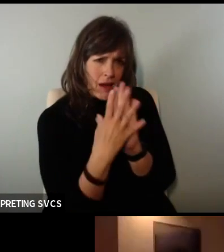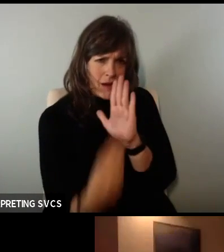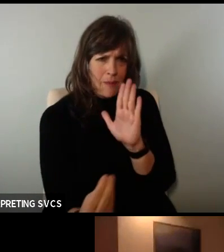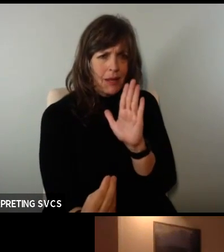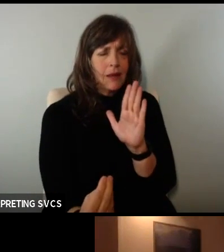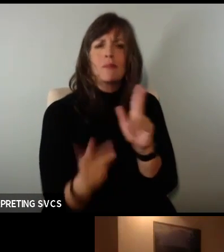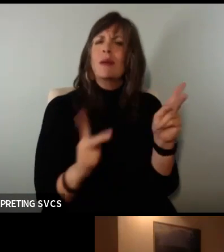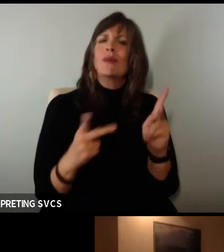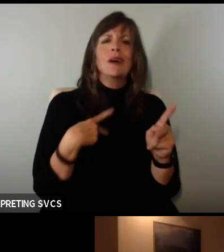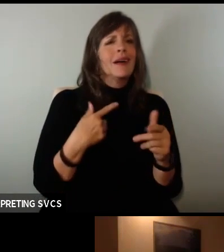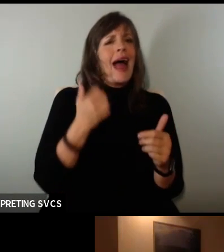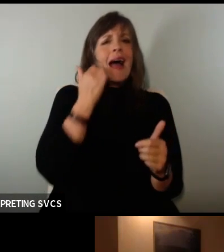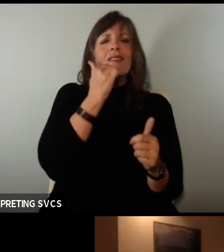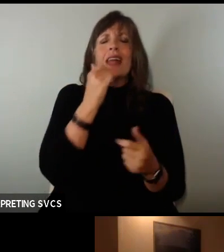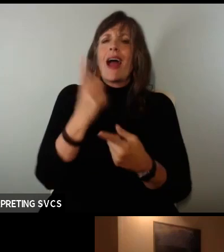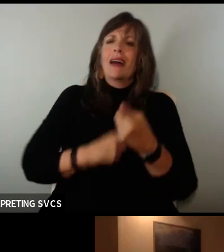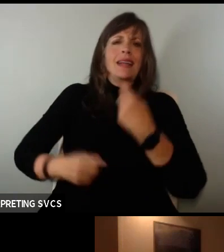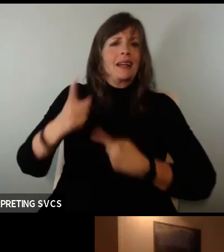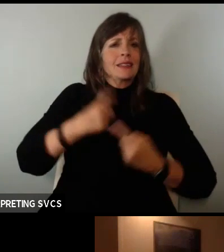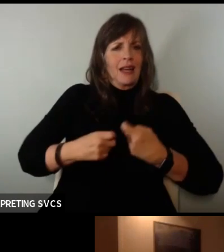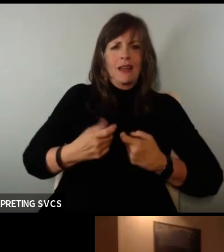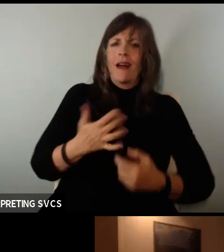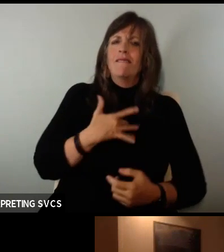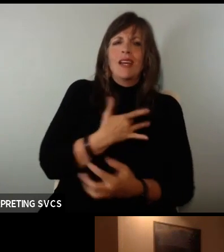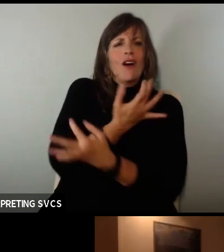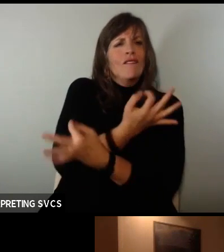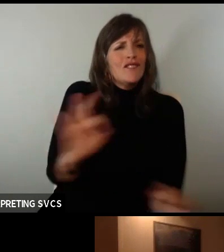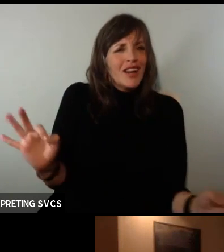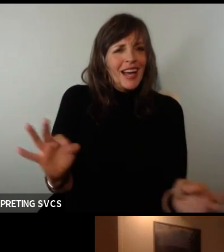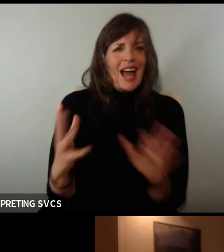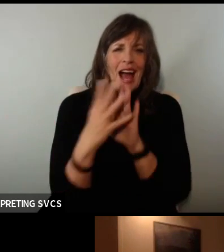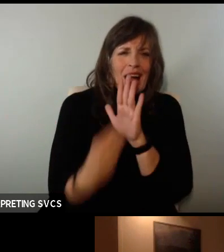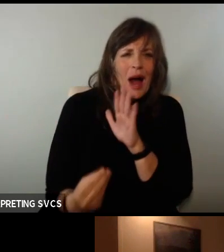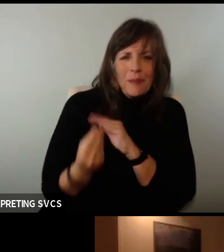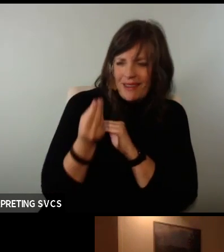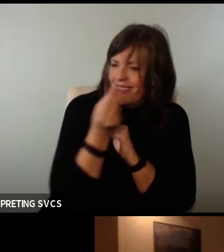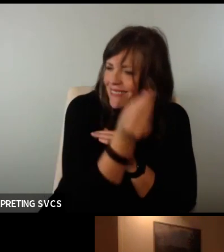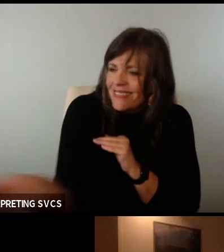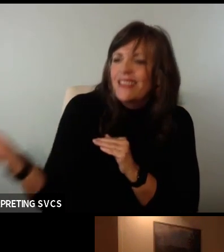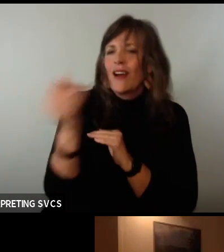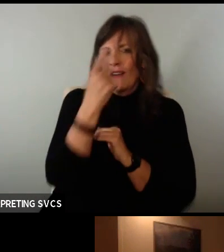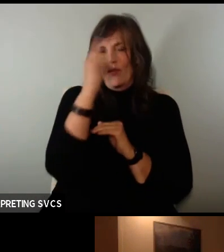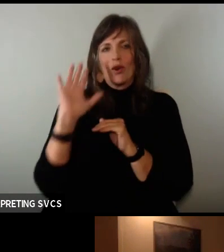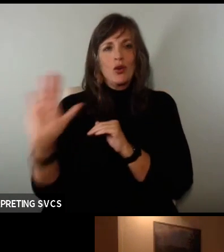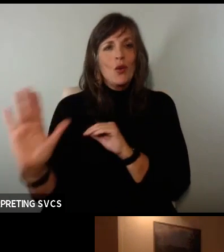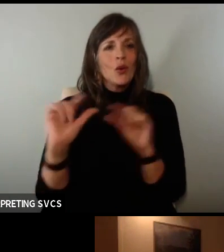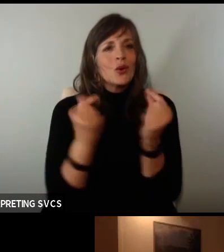please feel free, copy it, copy it for your group, copy it not only for gig workers,